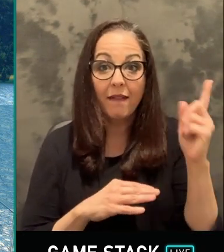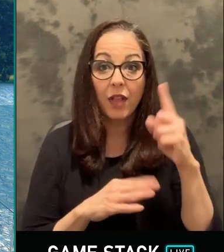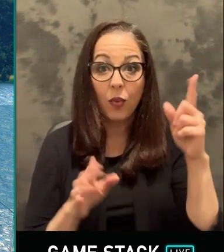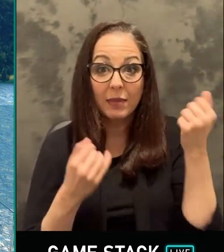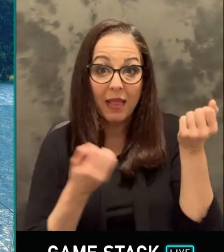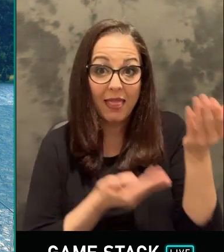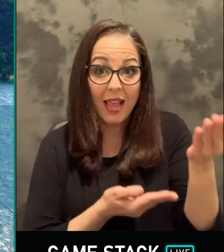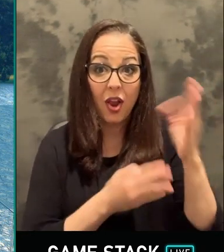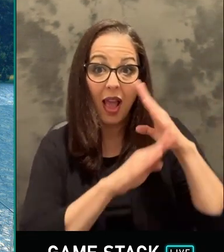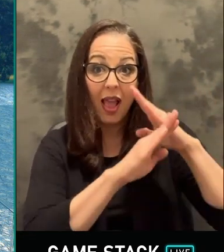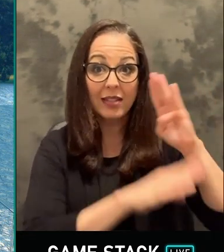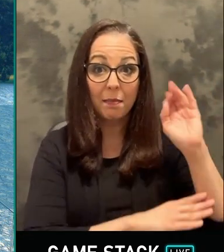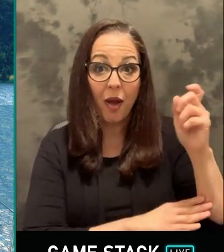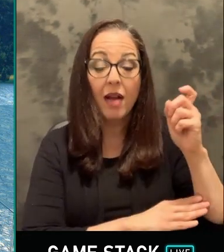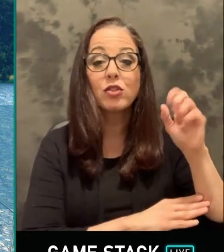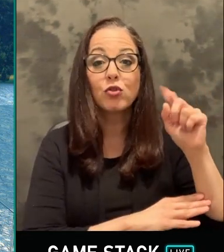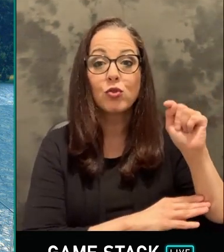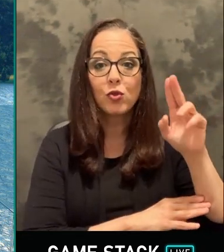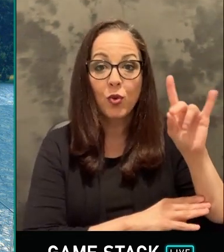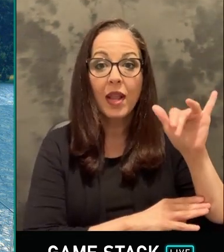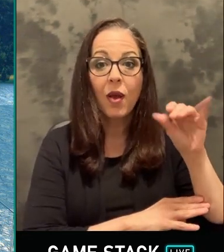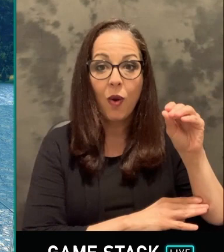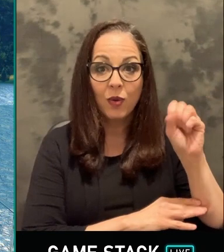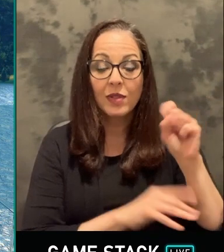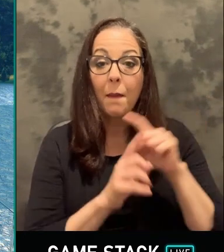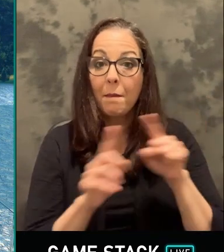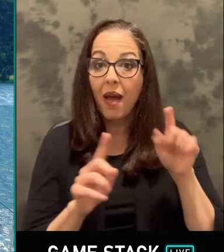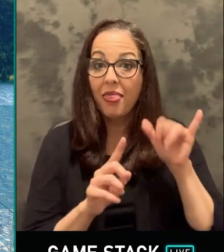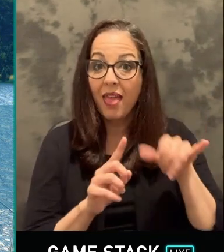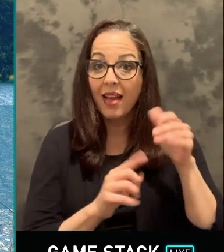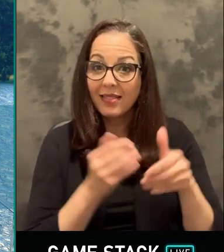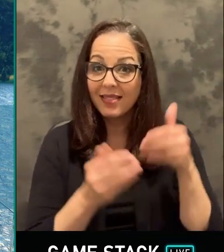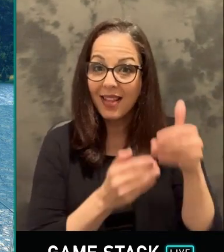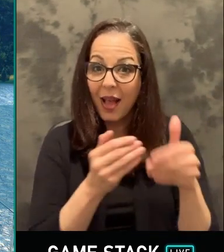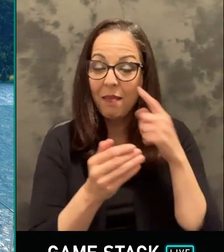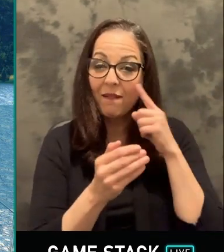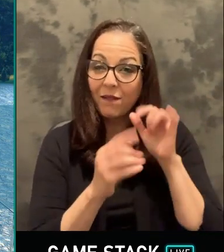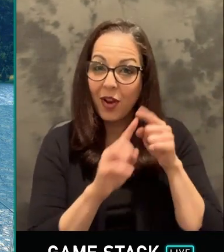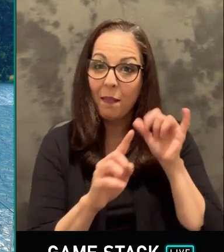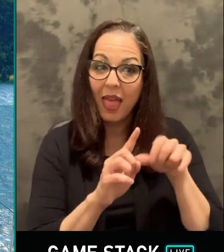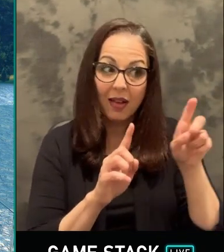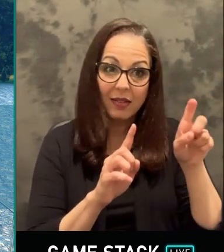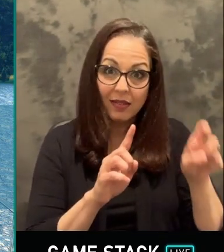but that the step from the preview supposed to a new one had to be significant enough.